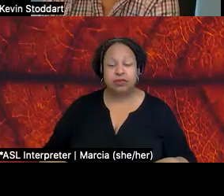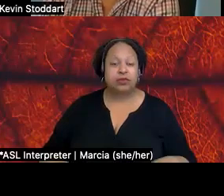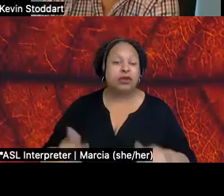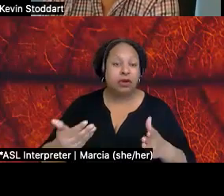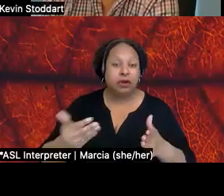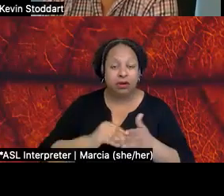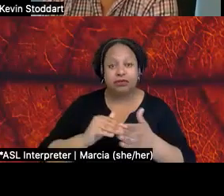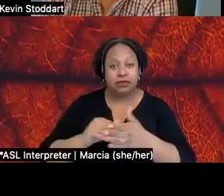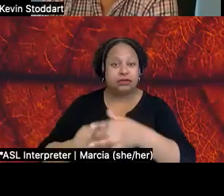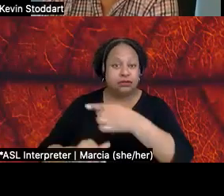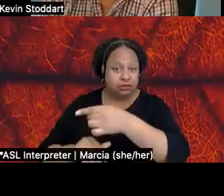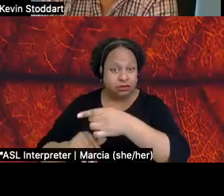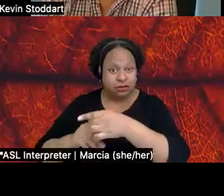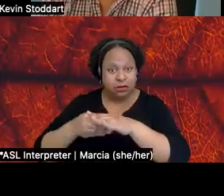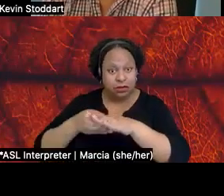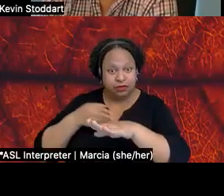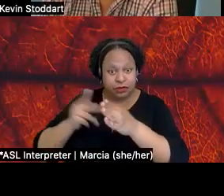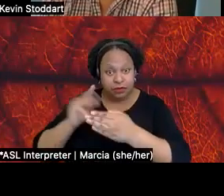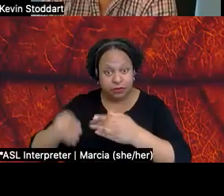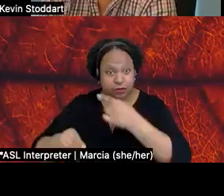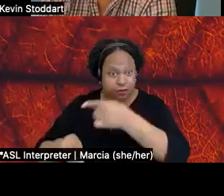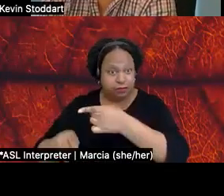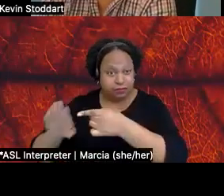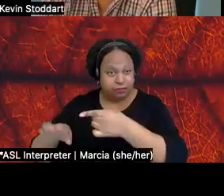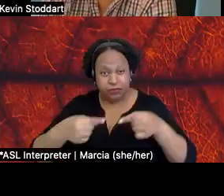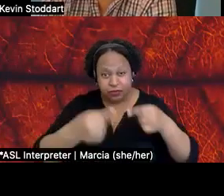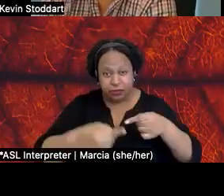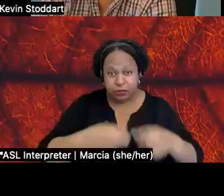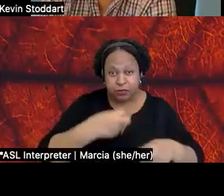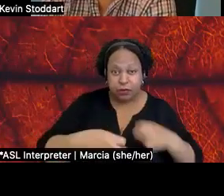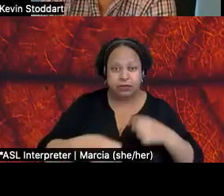issues around the student's vocational path and goals.